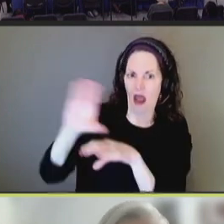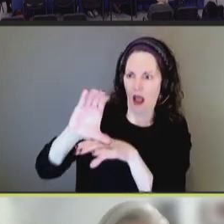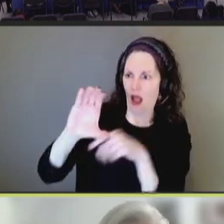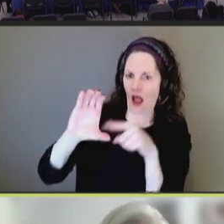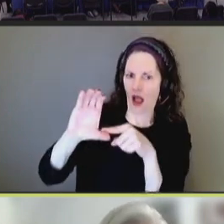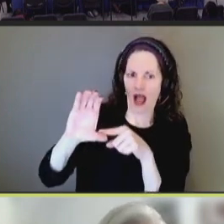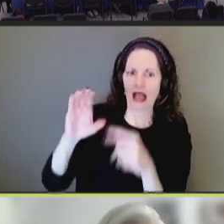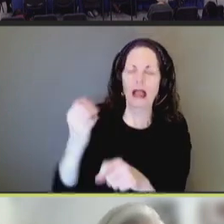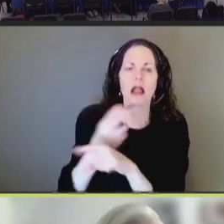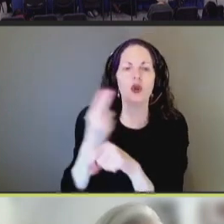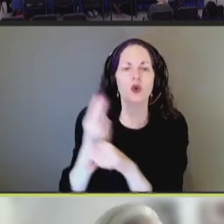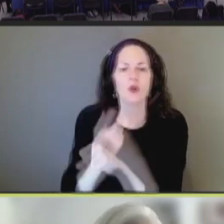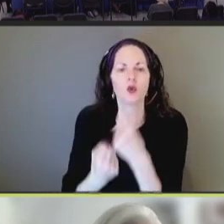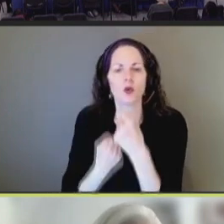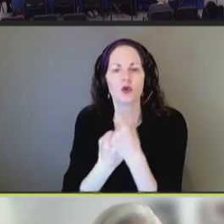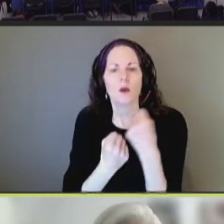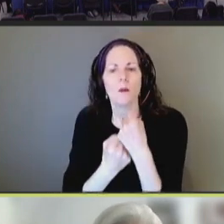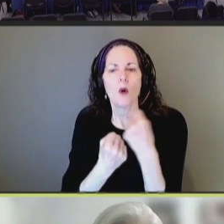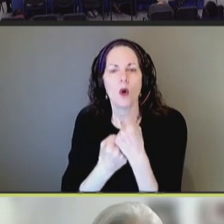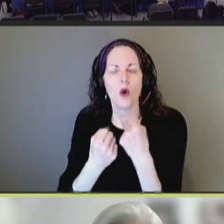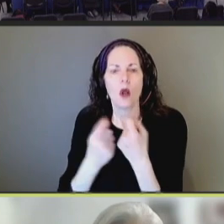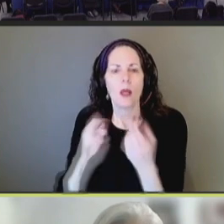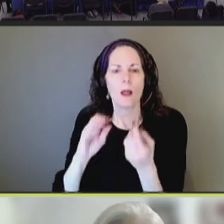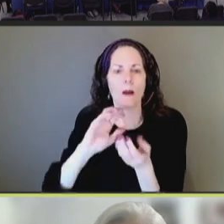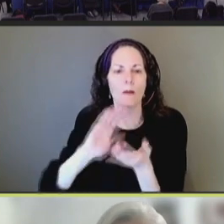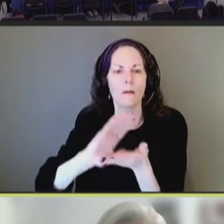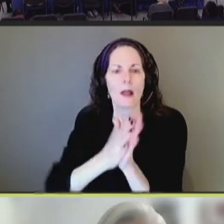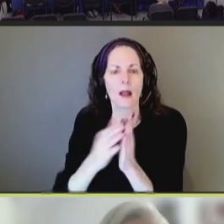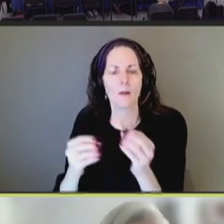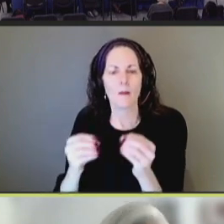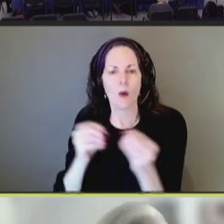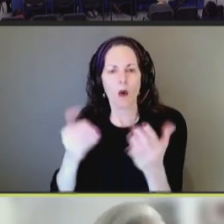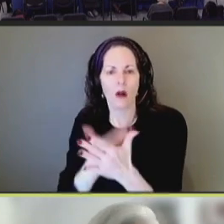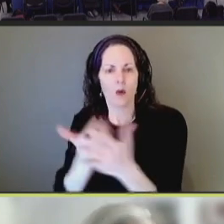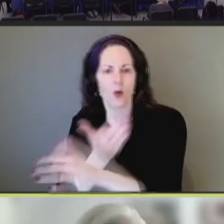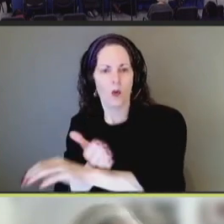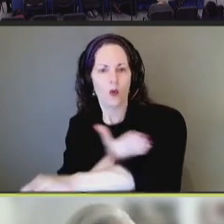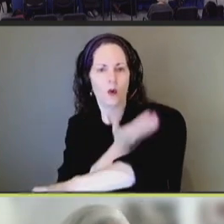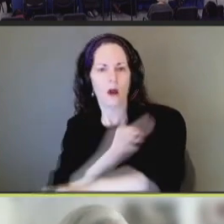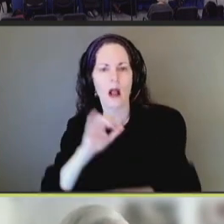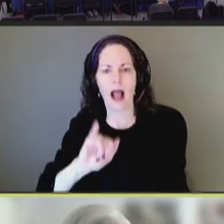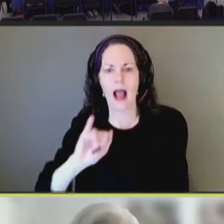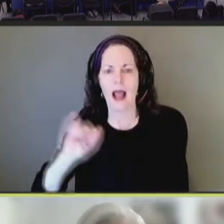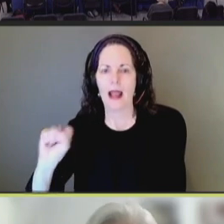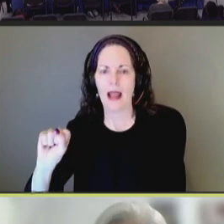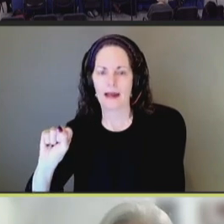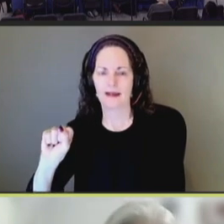modernization of IIS and help make them even better. So, we're looking forward to results